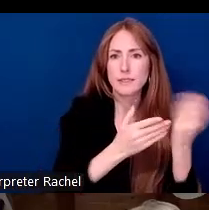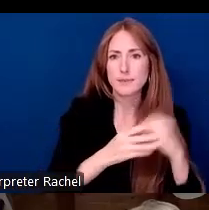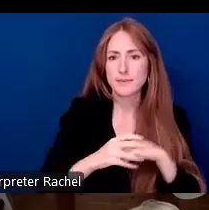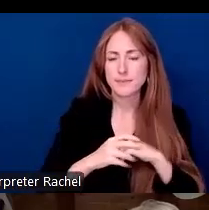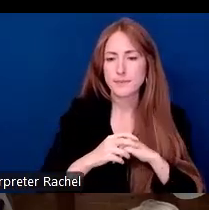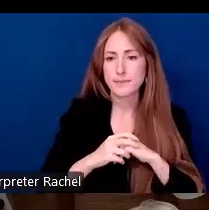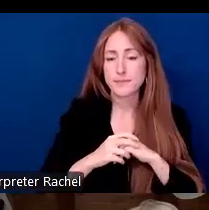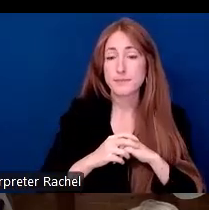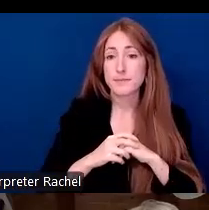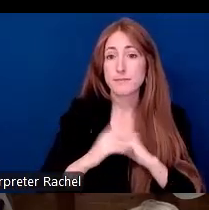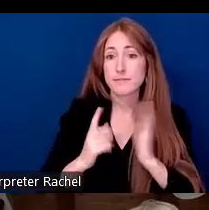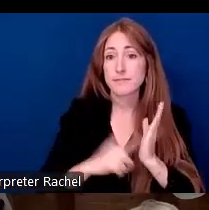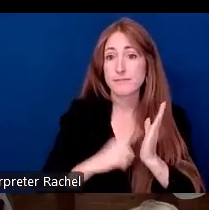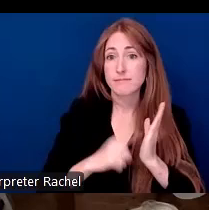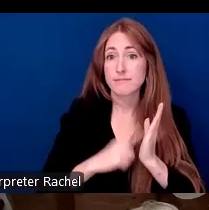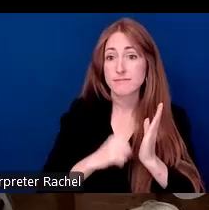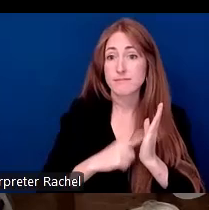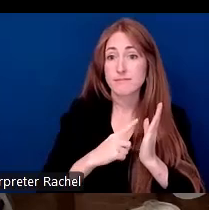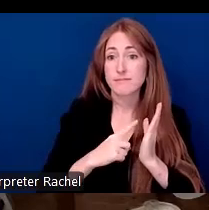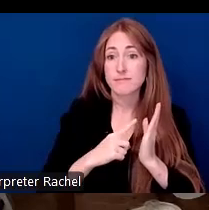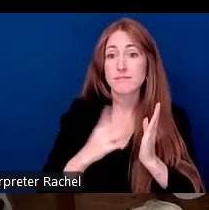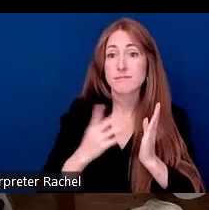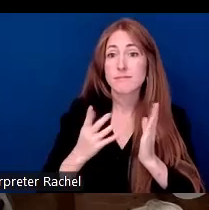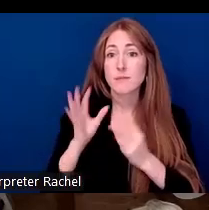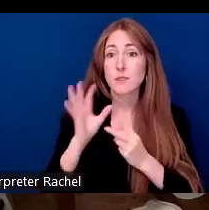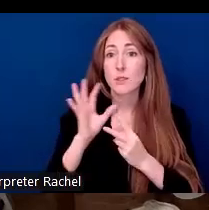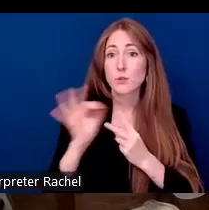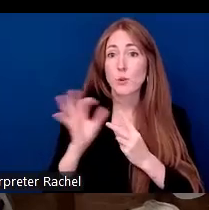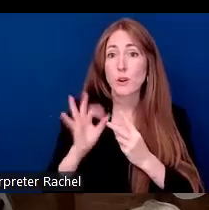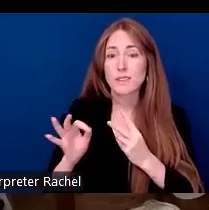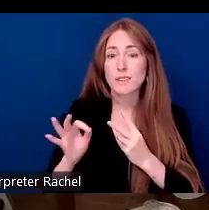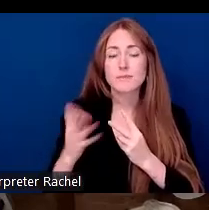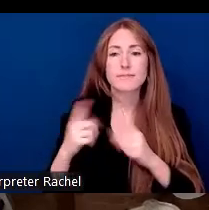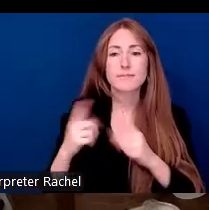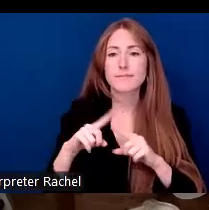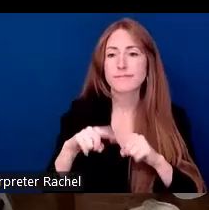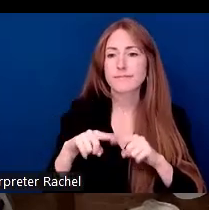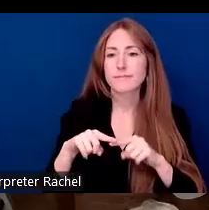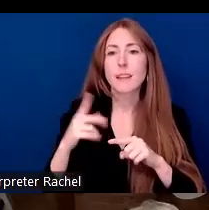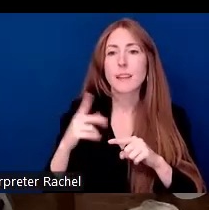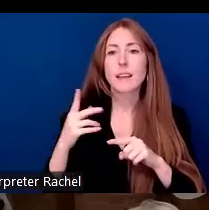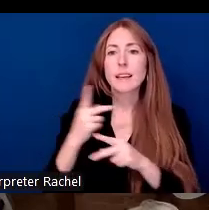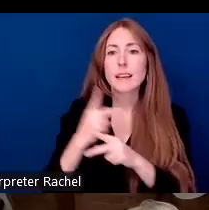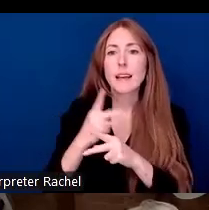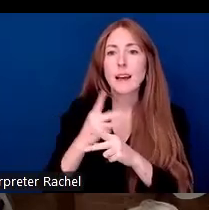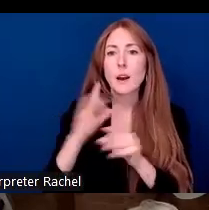choices were further shaped by caregivers’ print and digital literacy and their comfort levels.